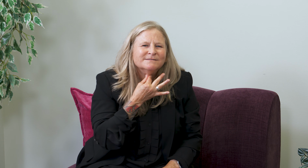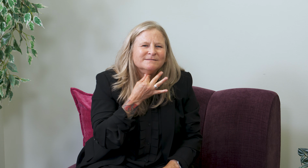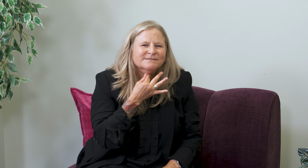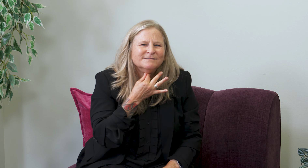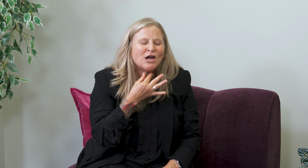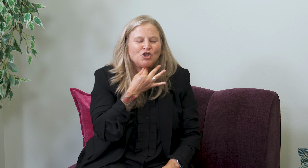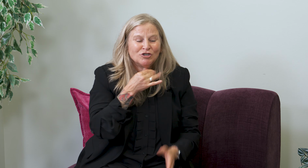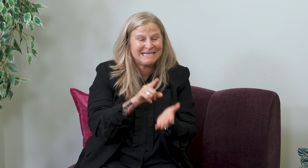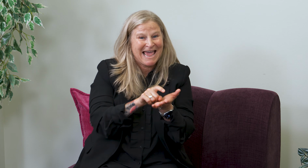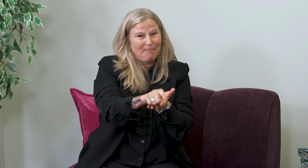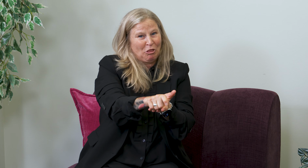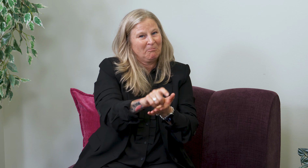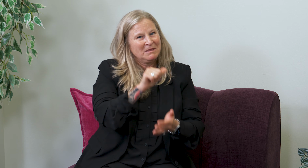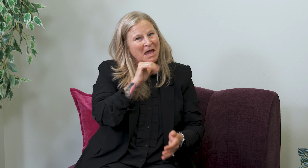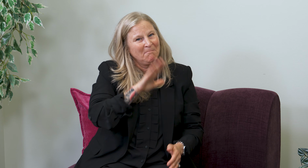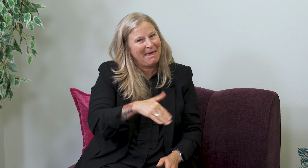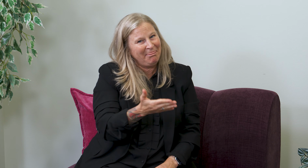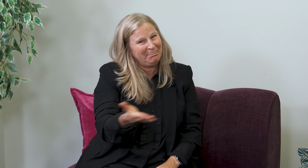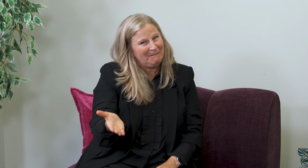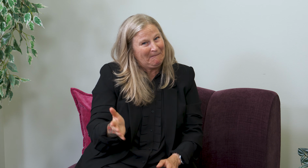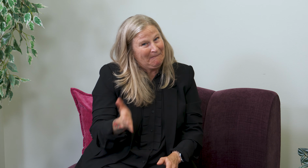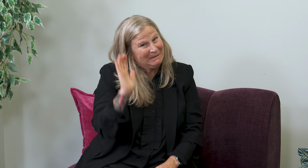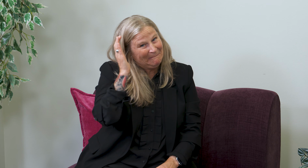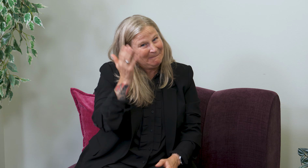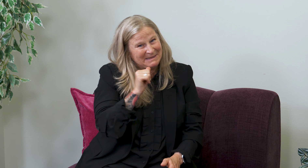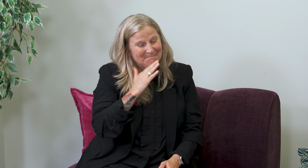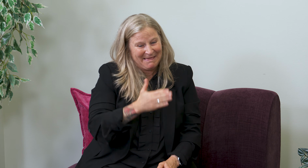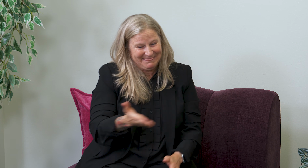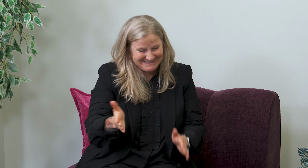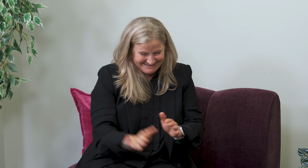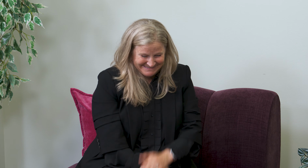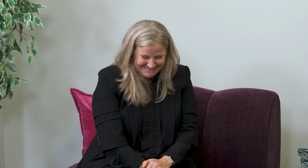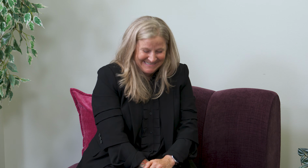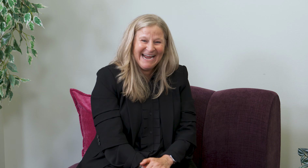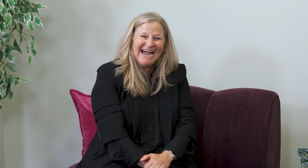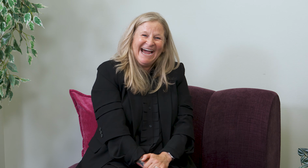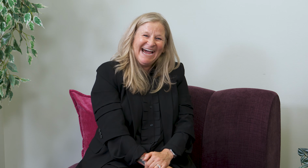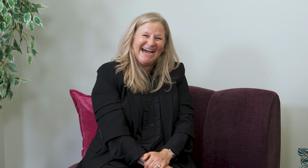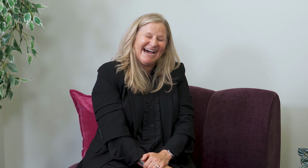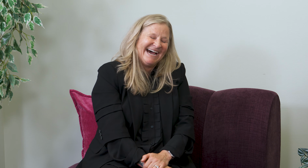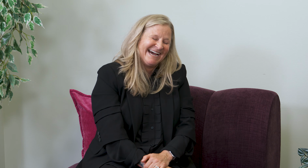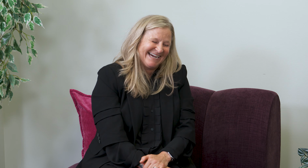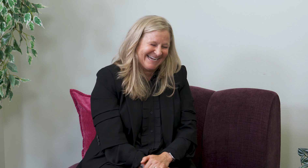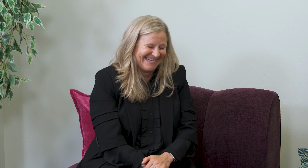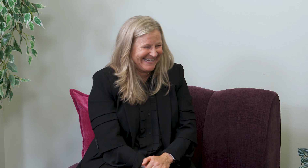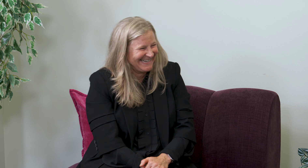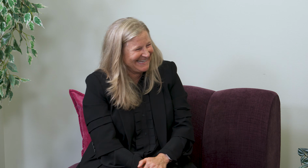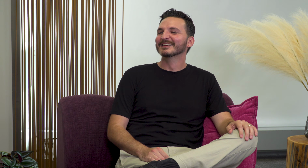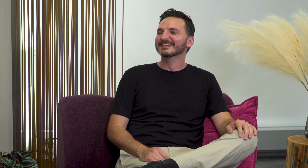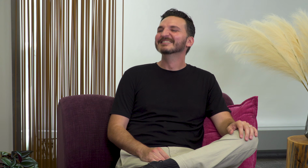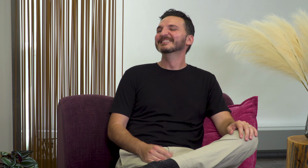be curious.” Being a curious caterpillar is not as bad of a thing as I thought it was.